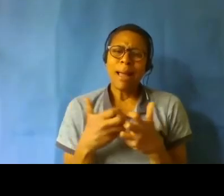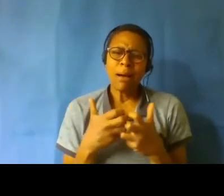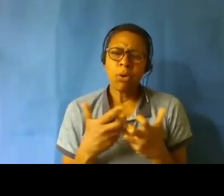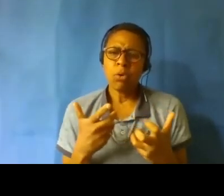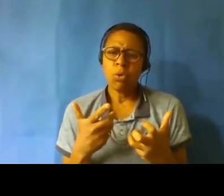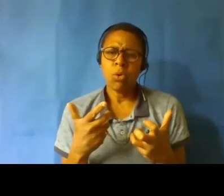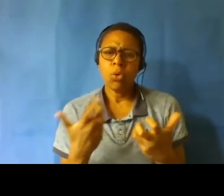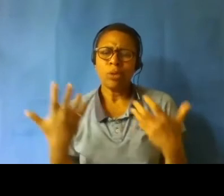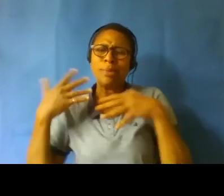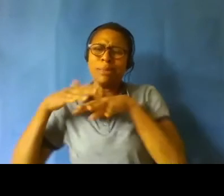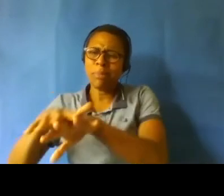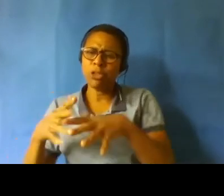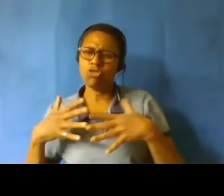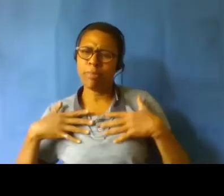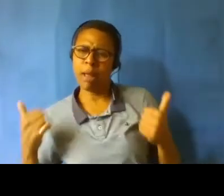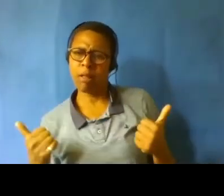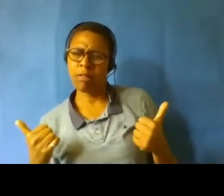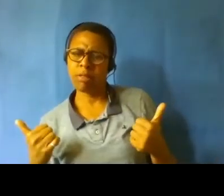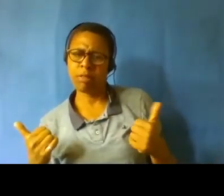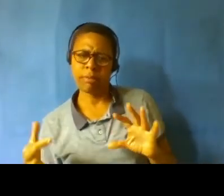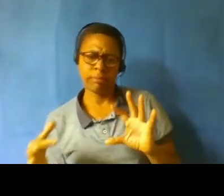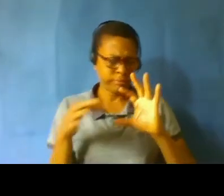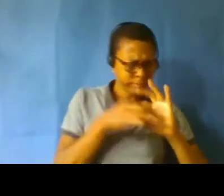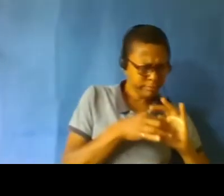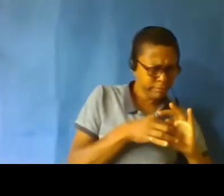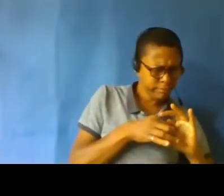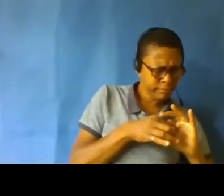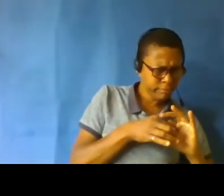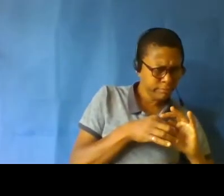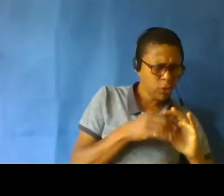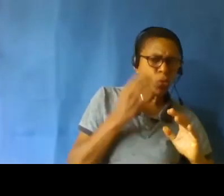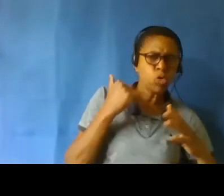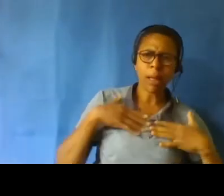suspicion and how does that impact black well being this is an excerpt from a